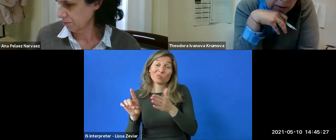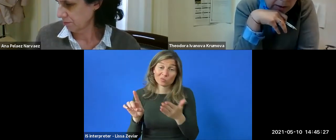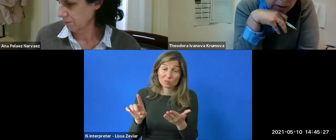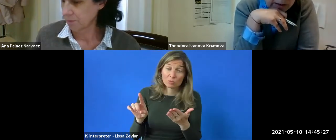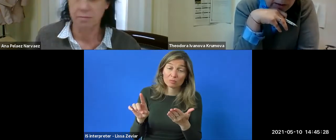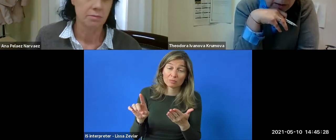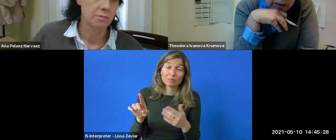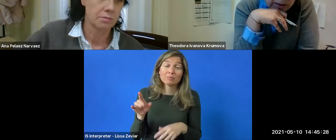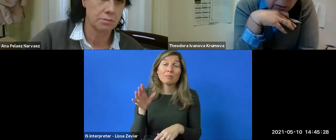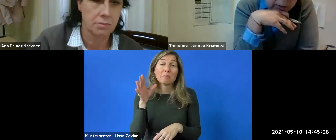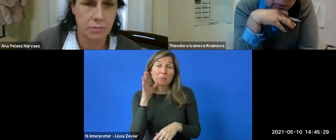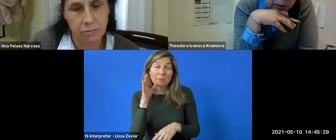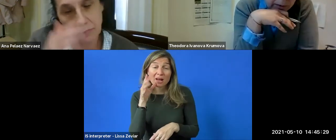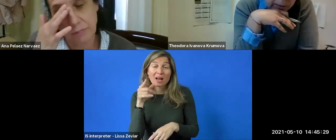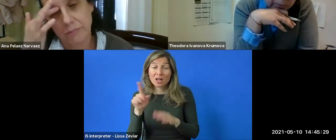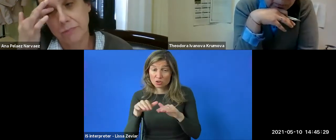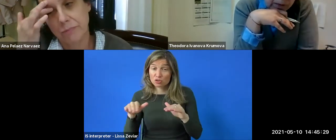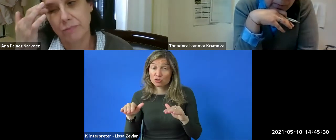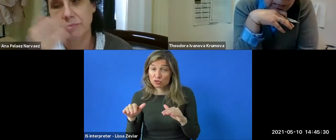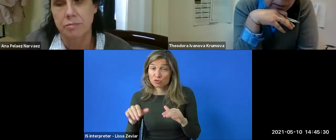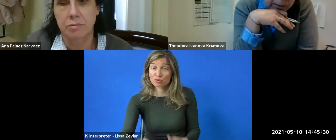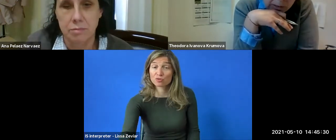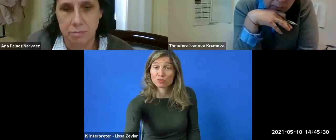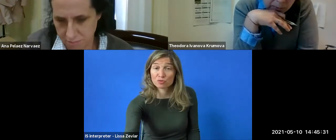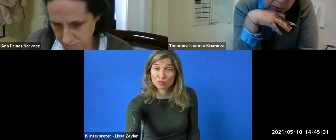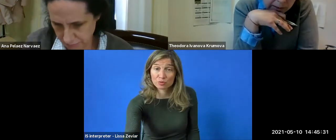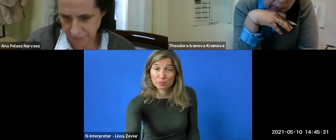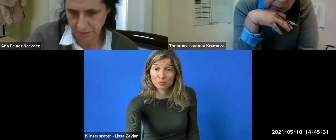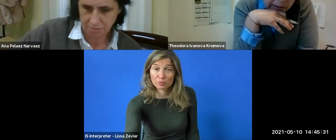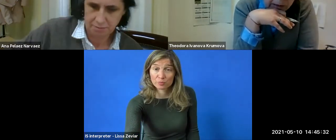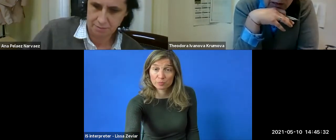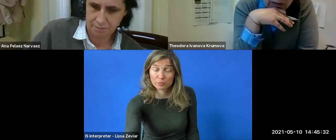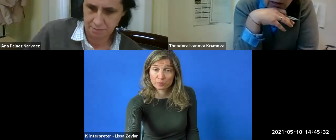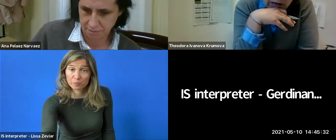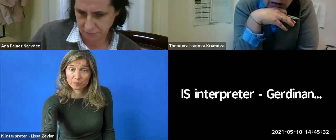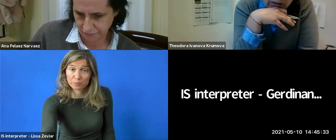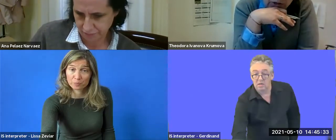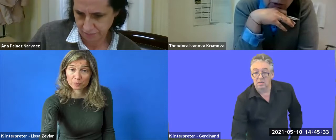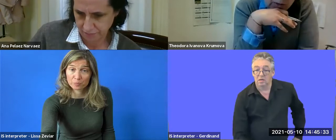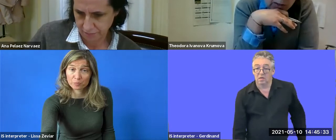a person with a mental disability, she was killed by her husband,